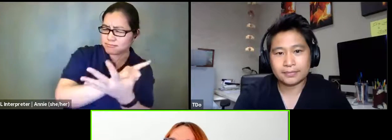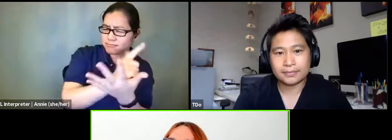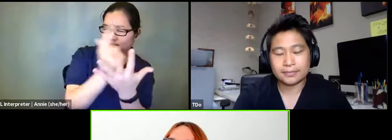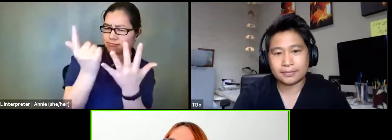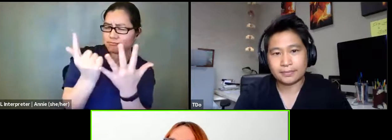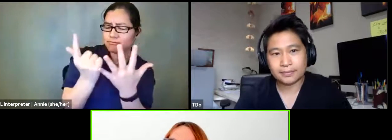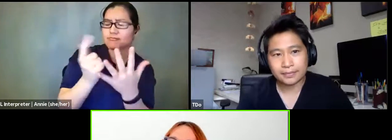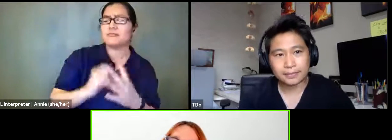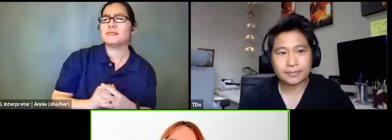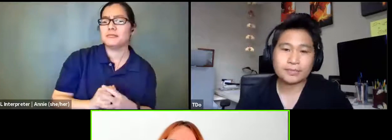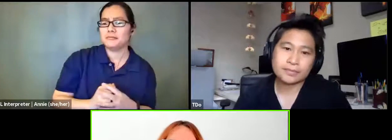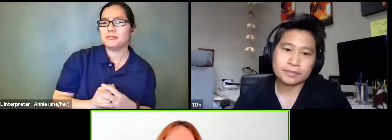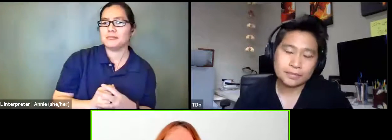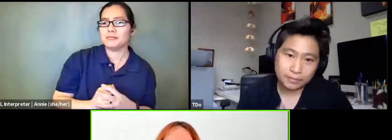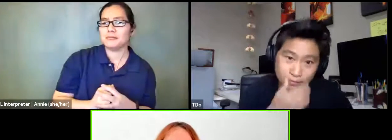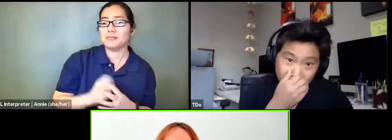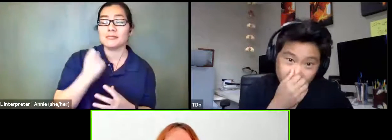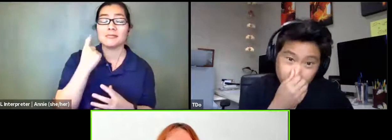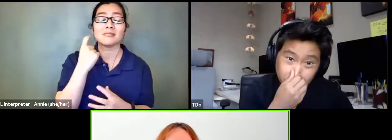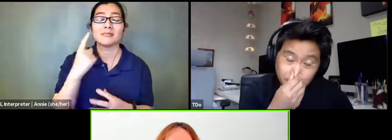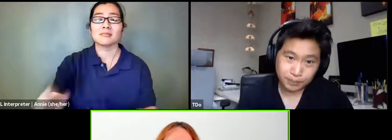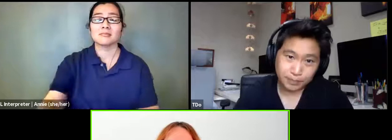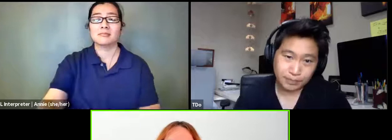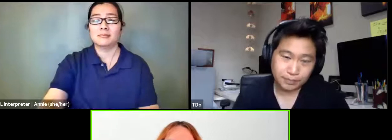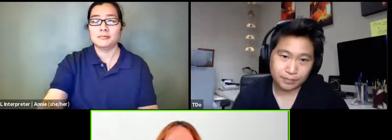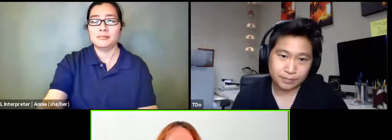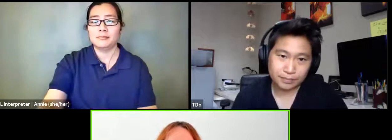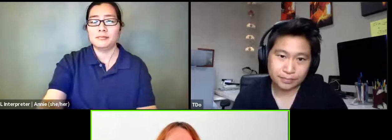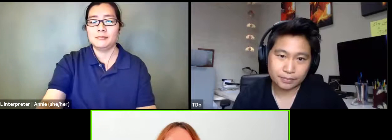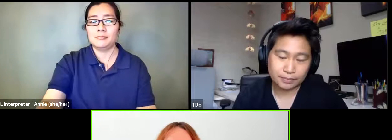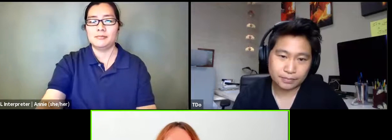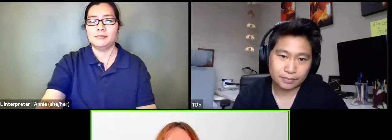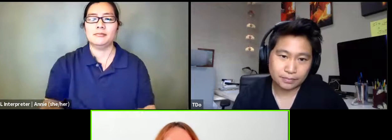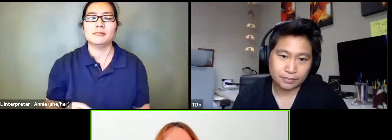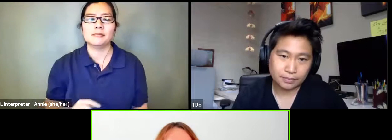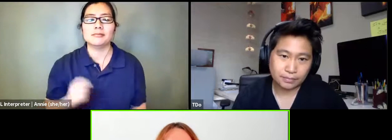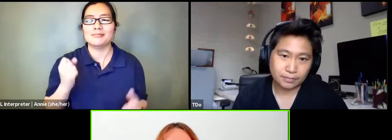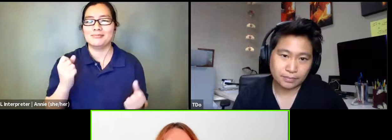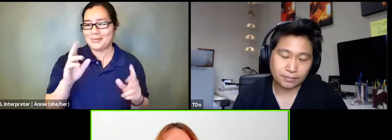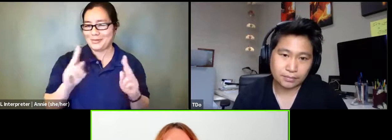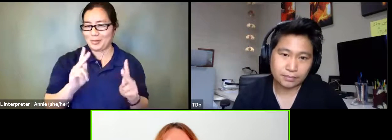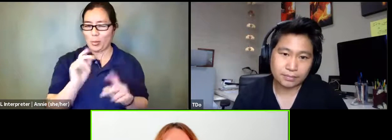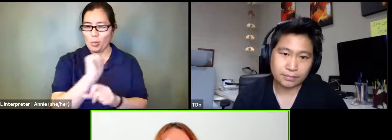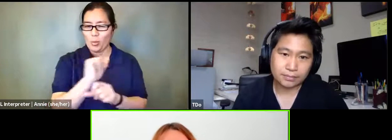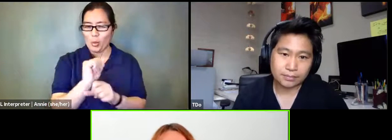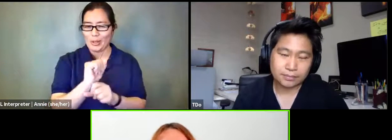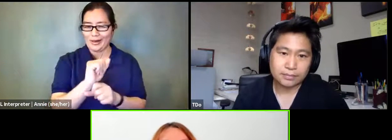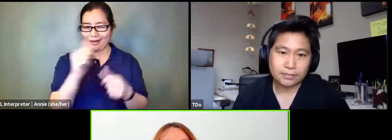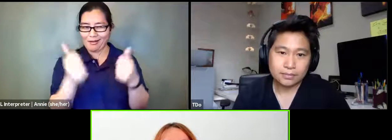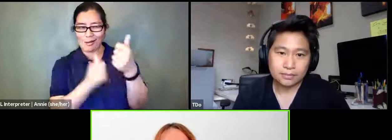I think there are a lot of people in companies feeling frustrated,